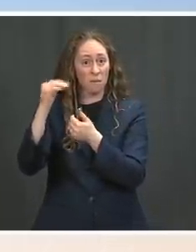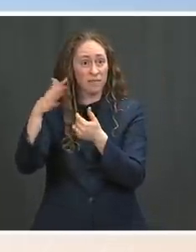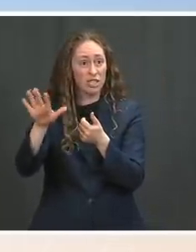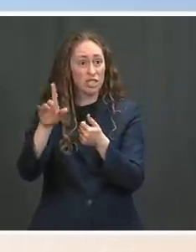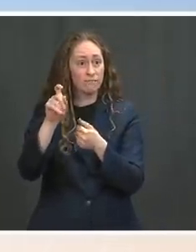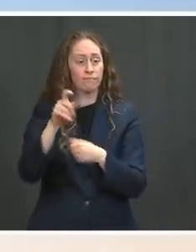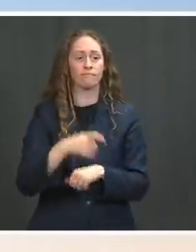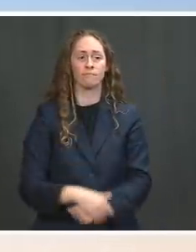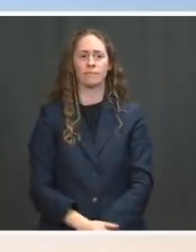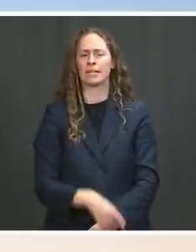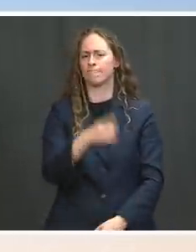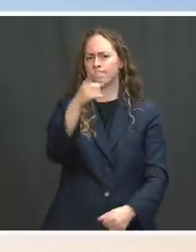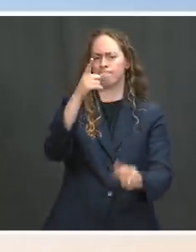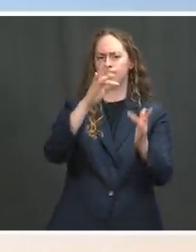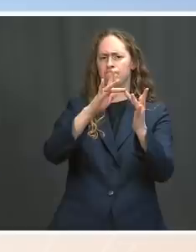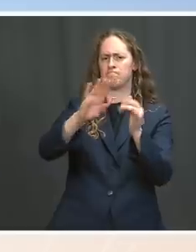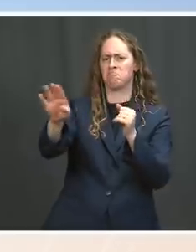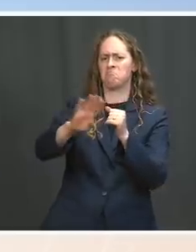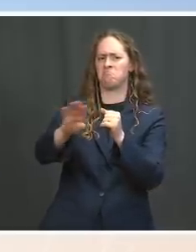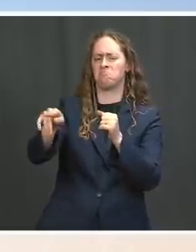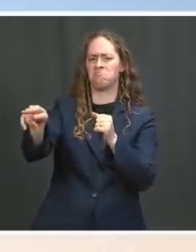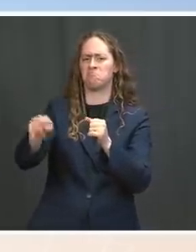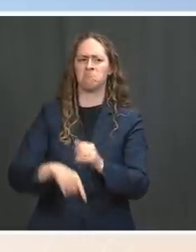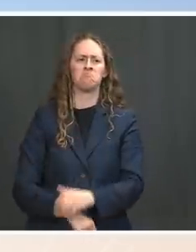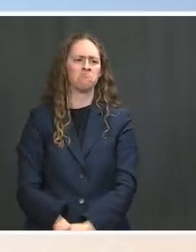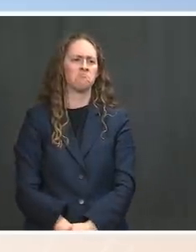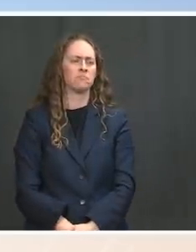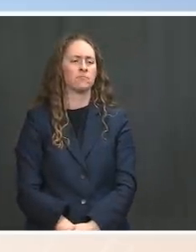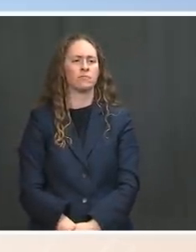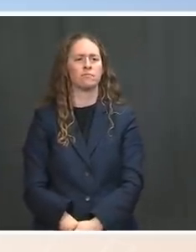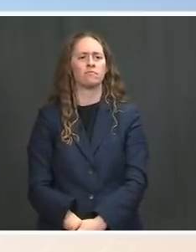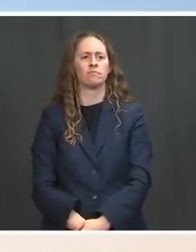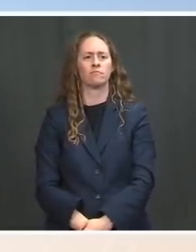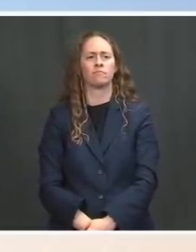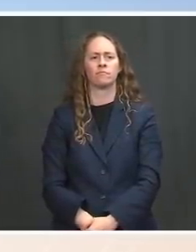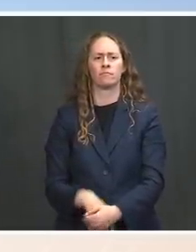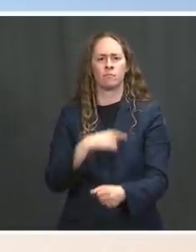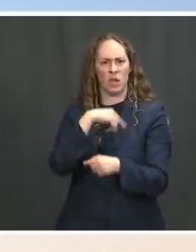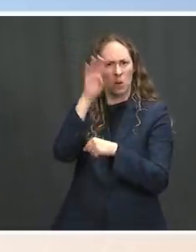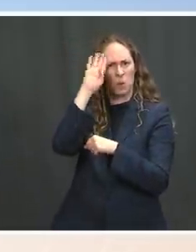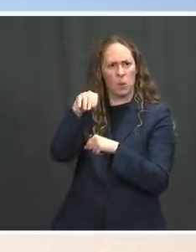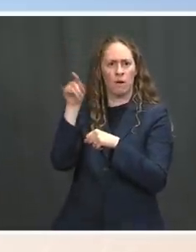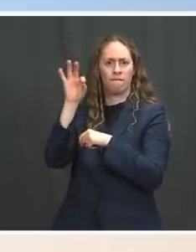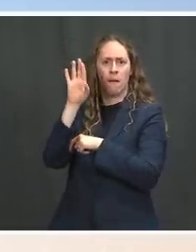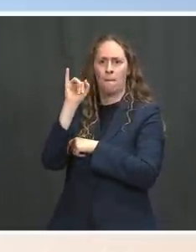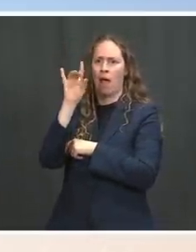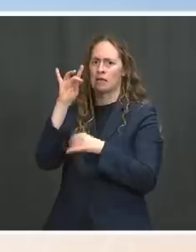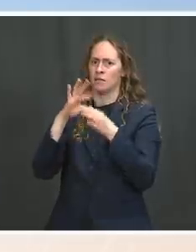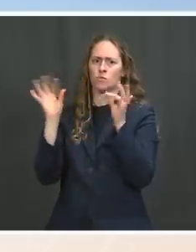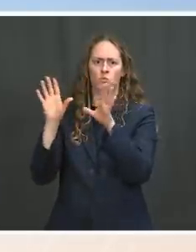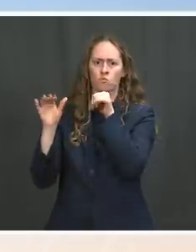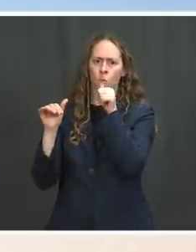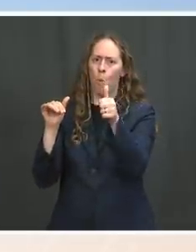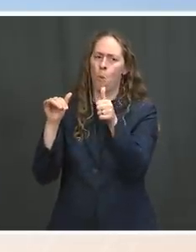Of course, the guidance from the FBI is not to do that. The Press: Does the U.S. government know whether they paid or intend to pay? Ms. Psaki: I just don't have anything more for you on that.